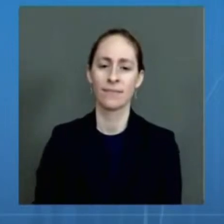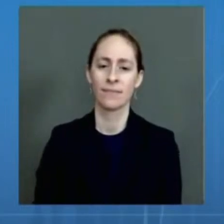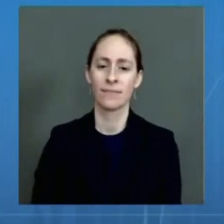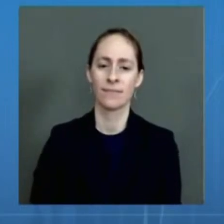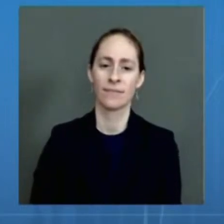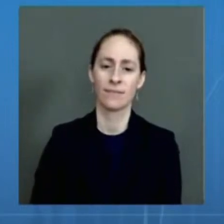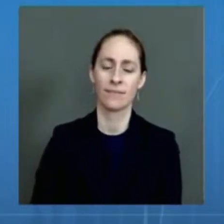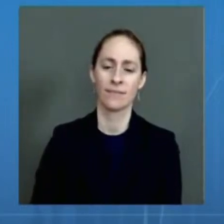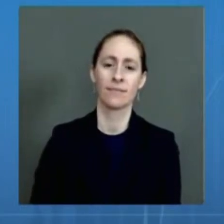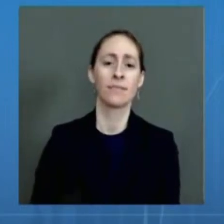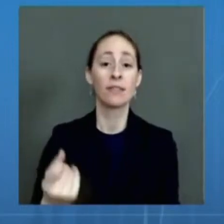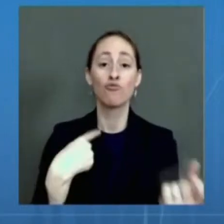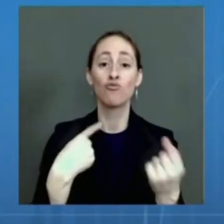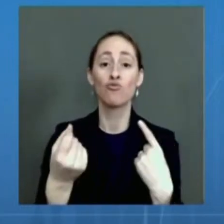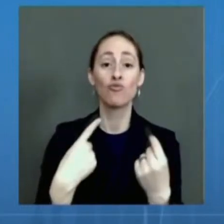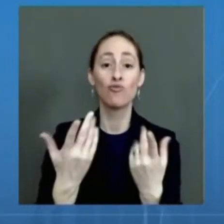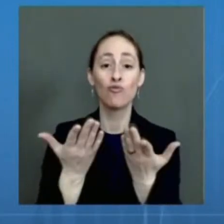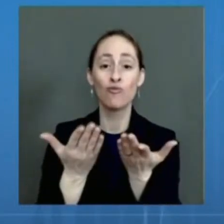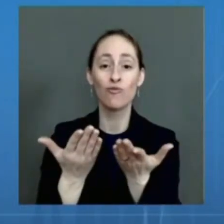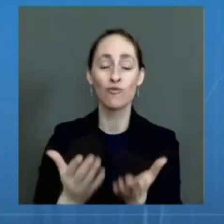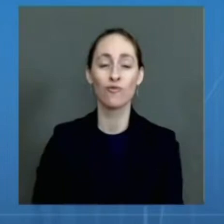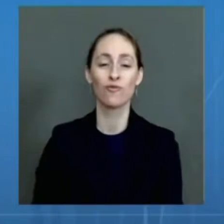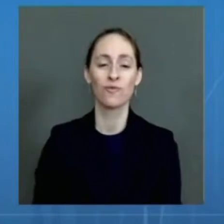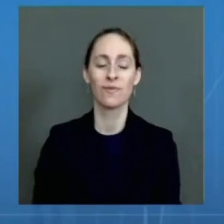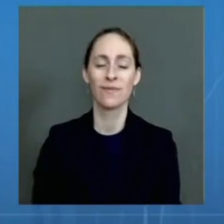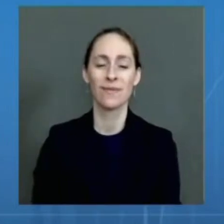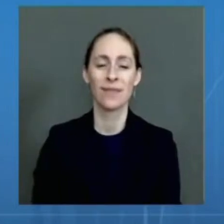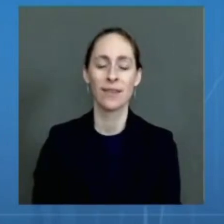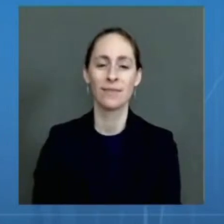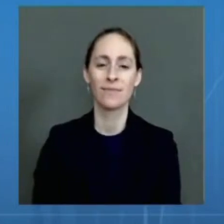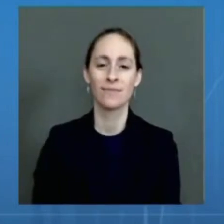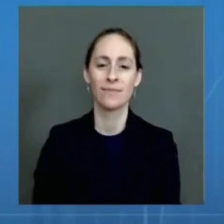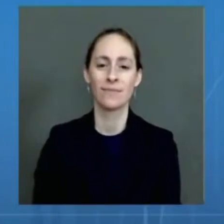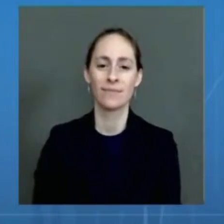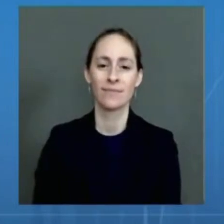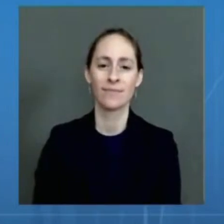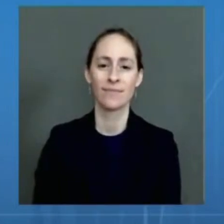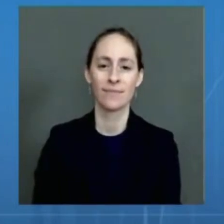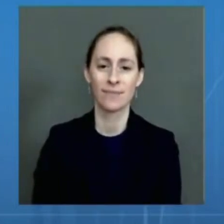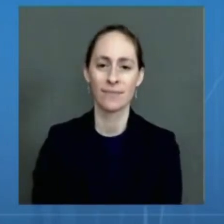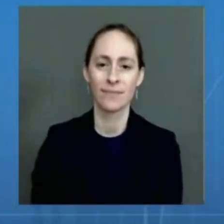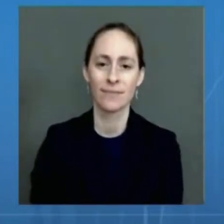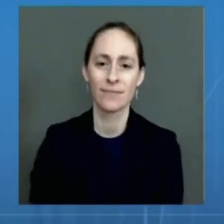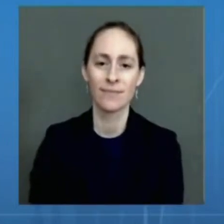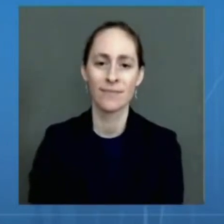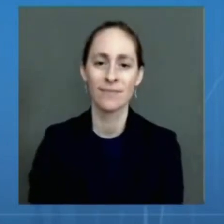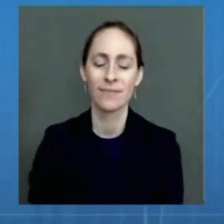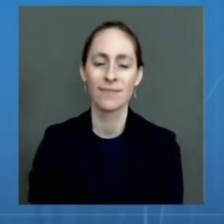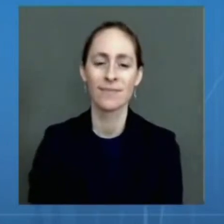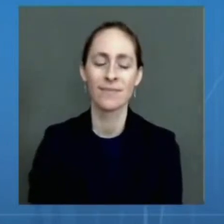THANK YOU DOCTORS. WITH THAT LET'S OPEN IT UP TO SOME QUESTIONS. OVER TO YOU KEVIN.